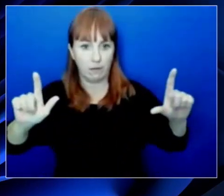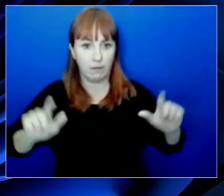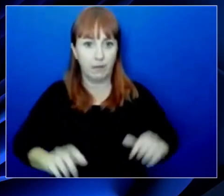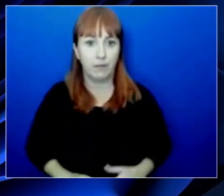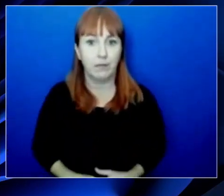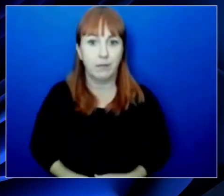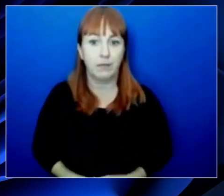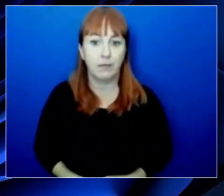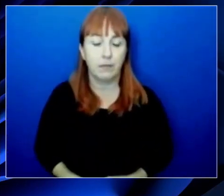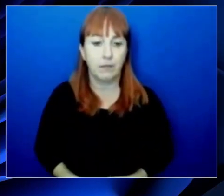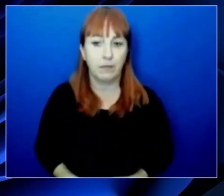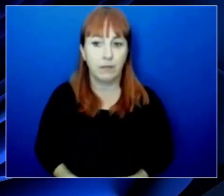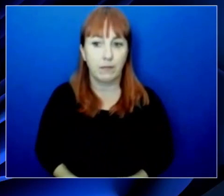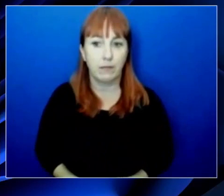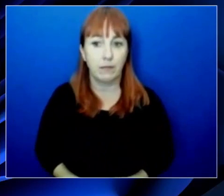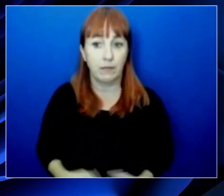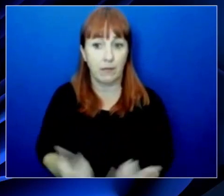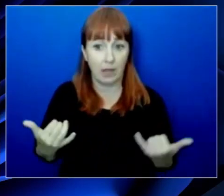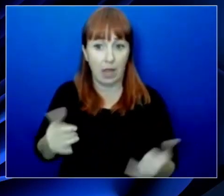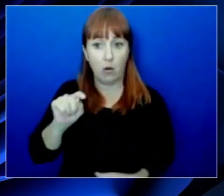and I’ll hit tab